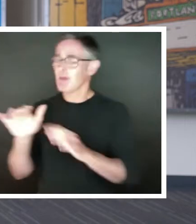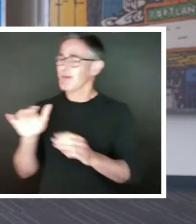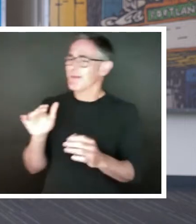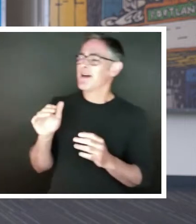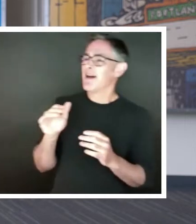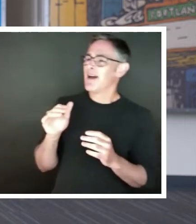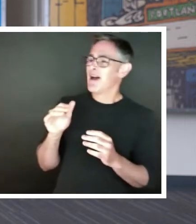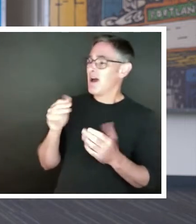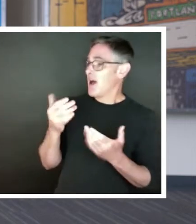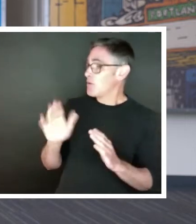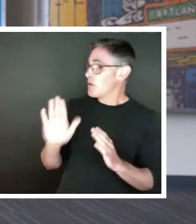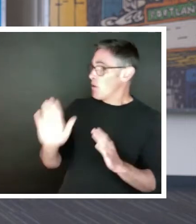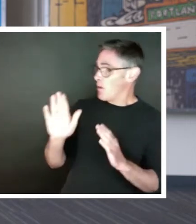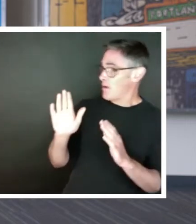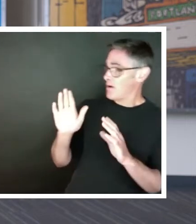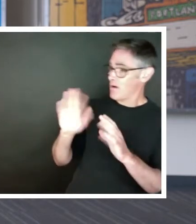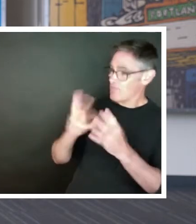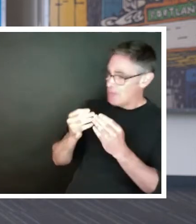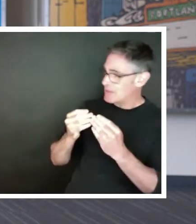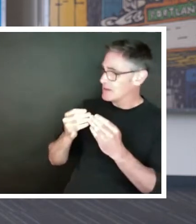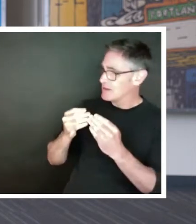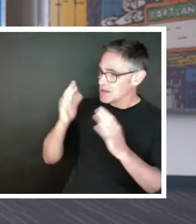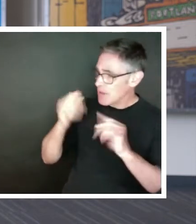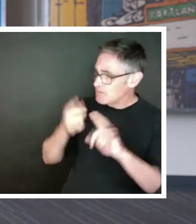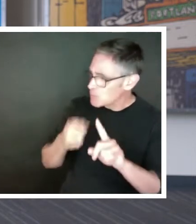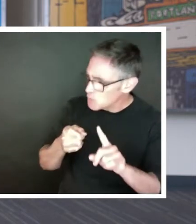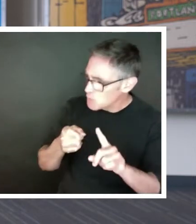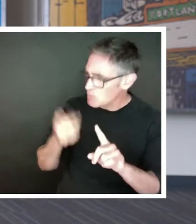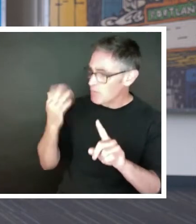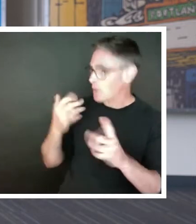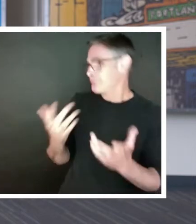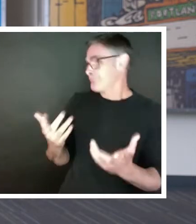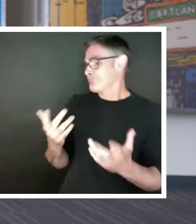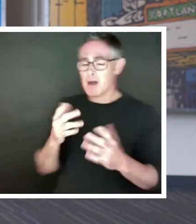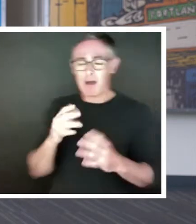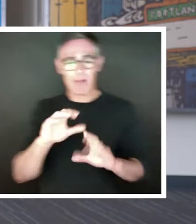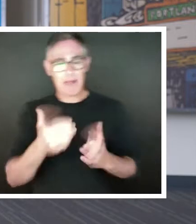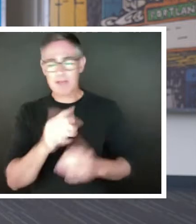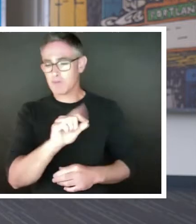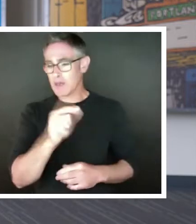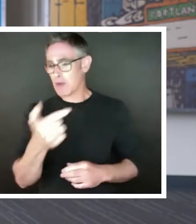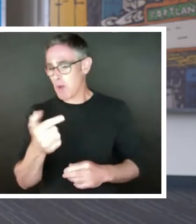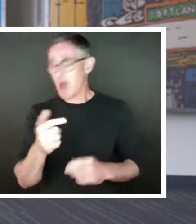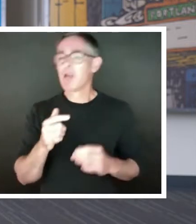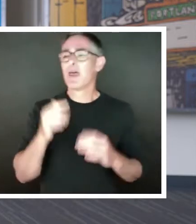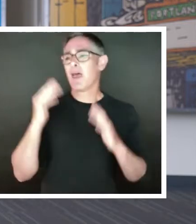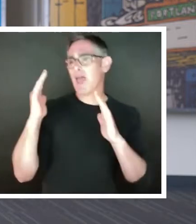but something that the class of 2021 knows all too well is that expectations can change